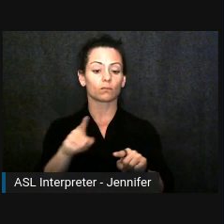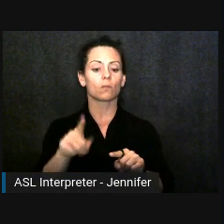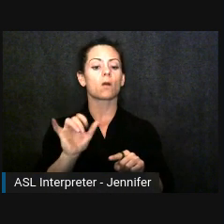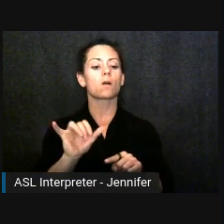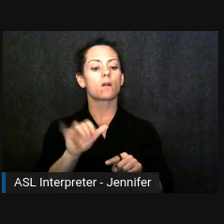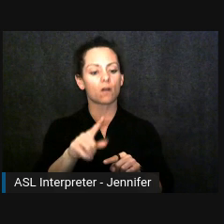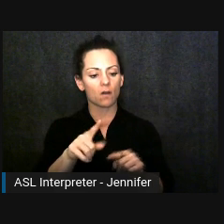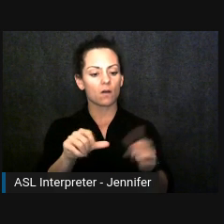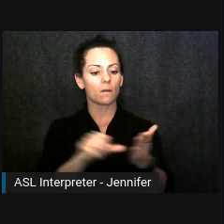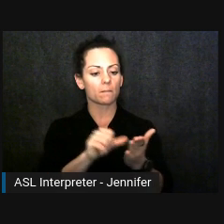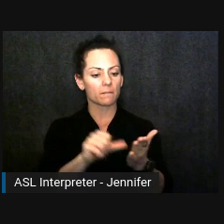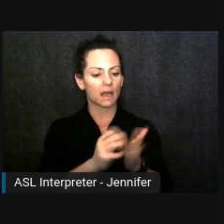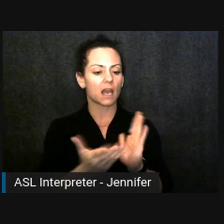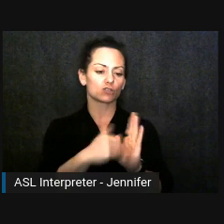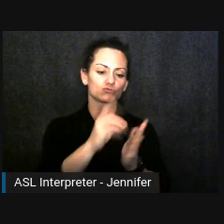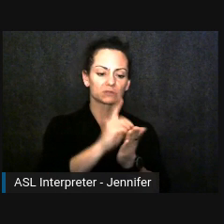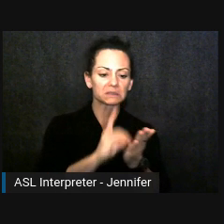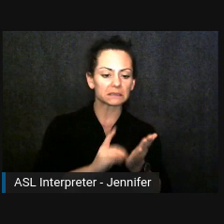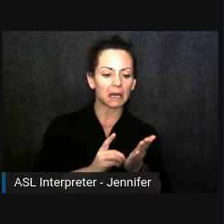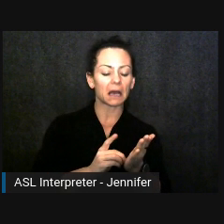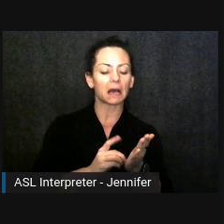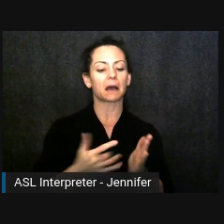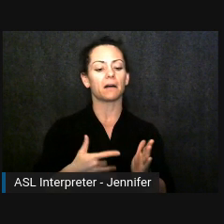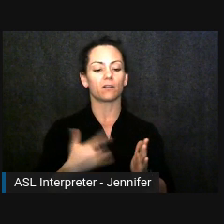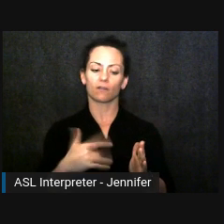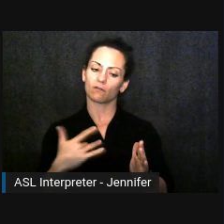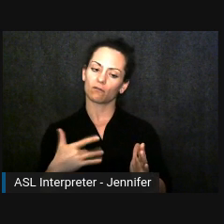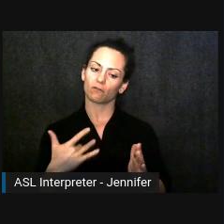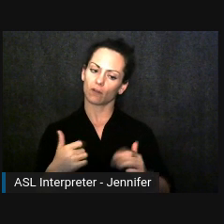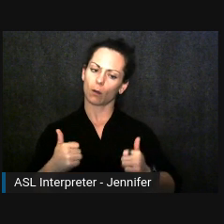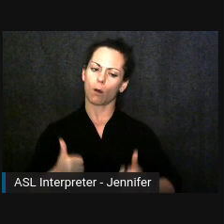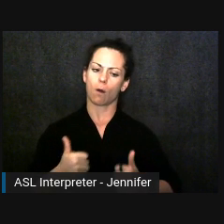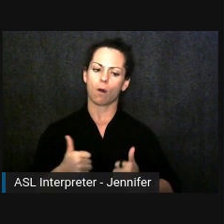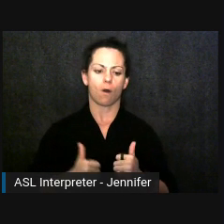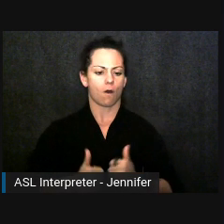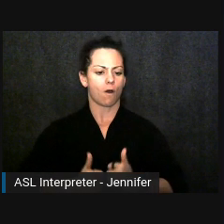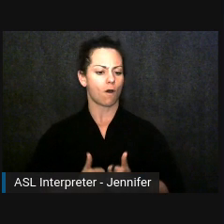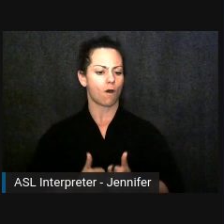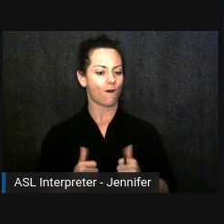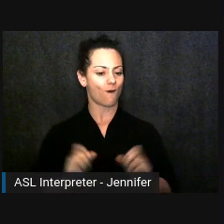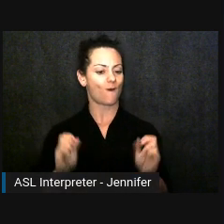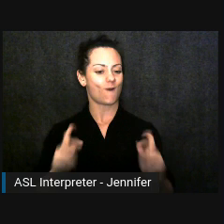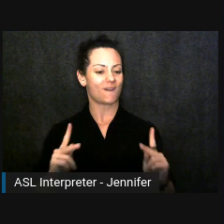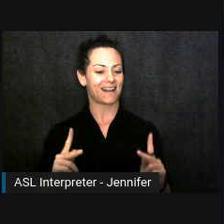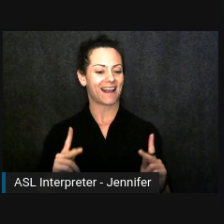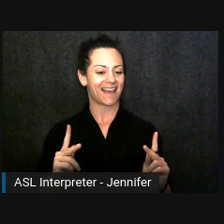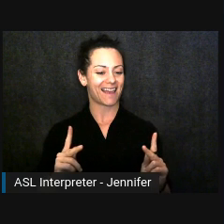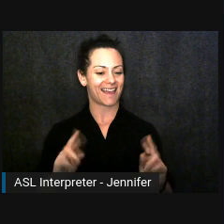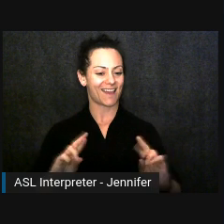and you are feeling great about yourself, you may be wondering, OK, what's next? How do I keep this moving?